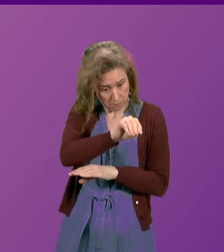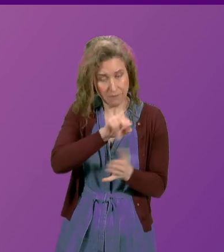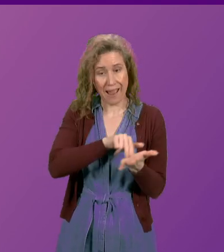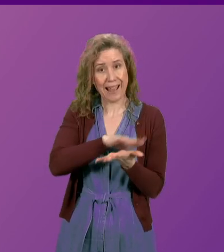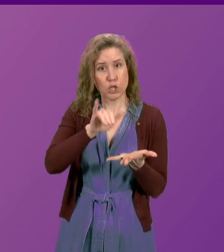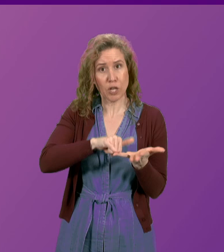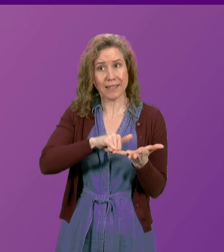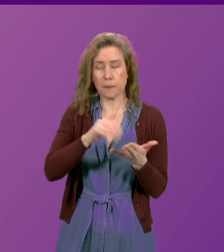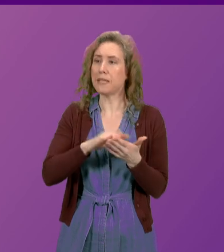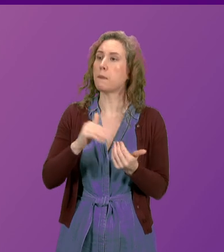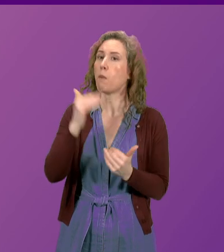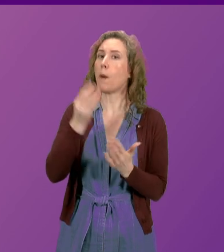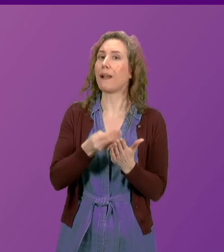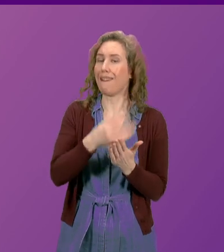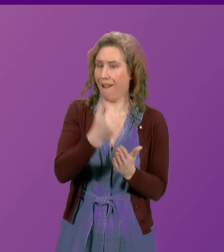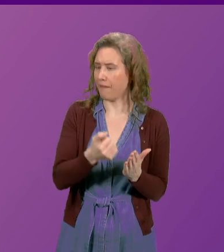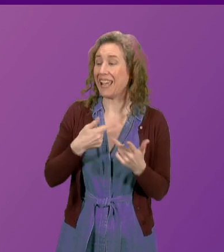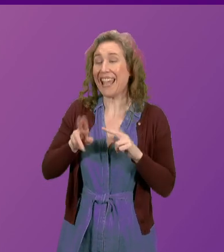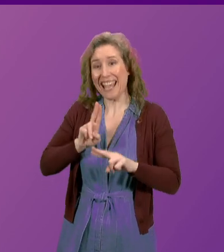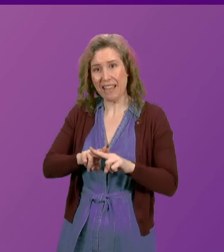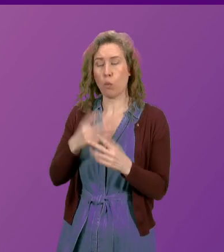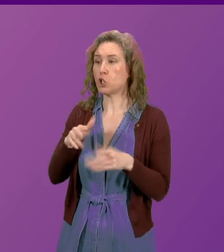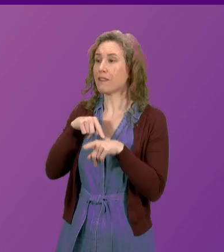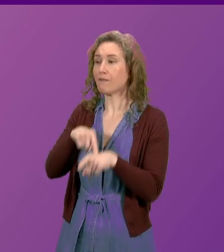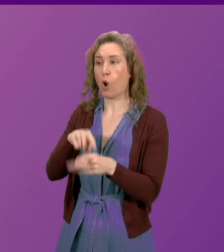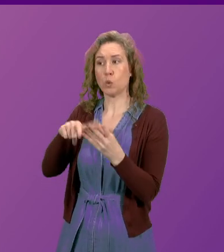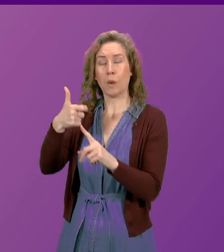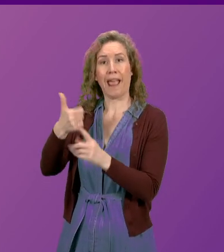have been the case had we just passed on the consequentials from United Kingdom funding.